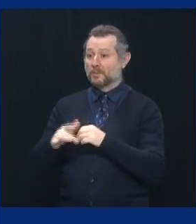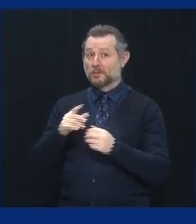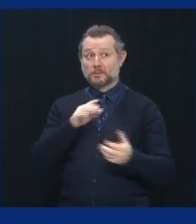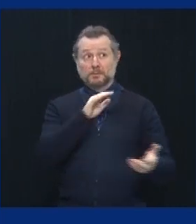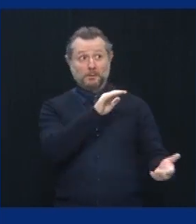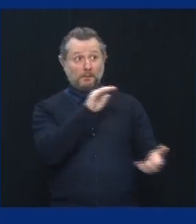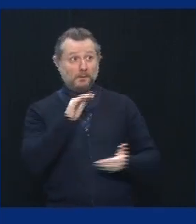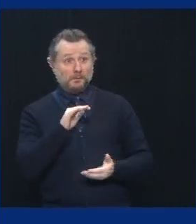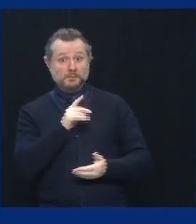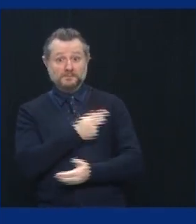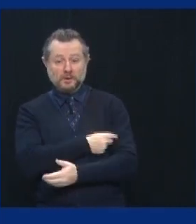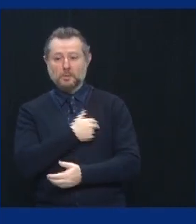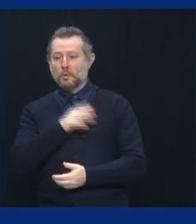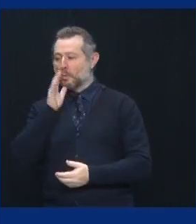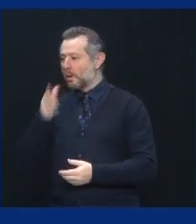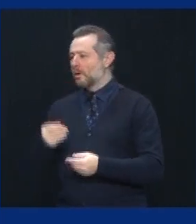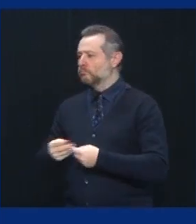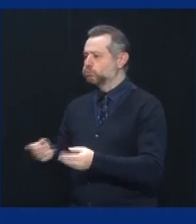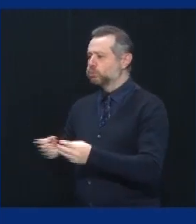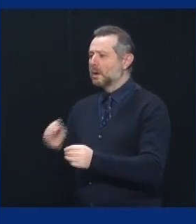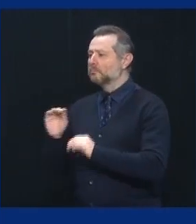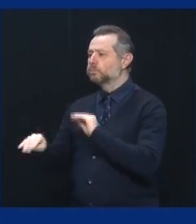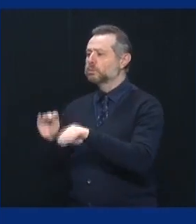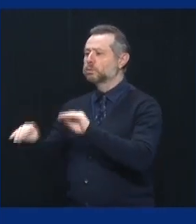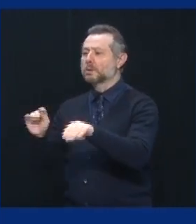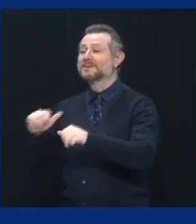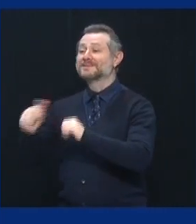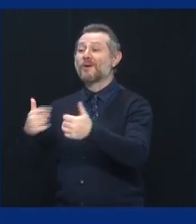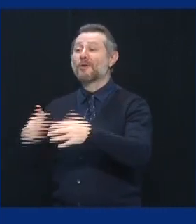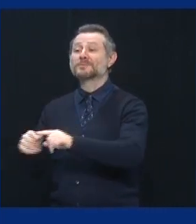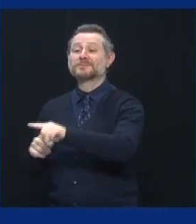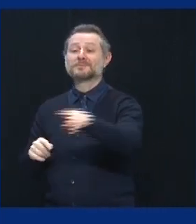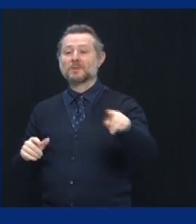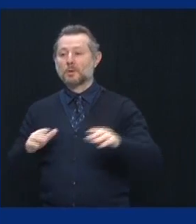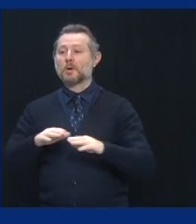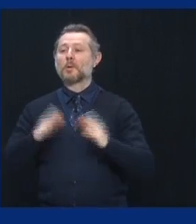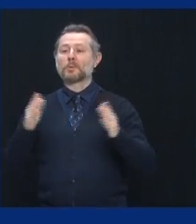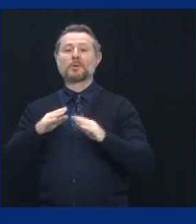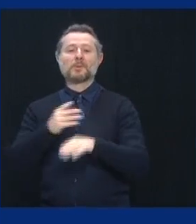THAT WE ARE ALREADY WORKING TOGETHER TO EXPAND. AS THE VACCINE SUPPLY INCREASES,